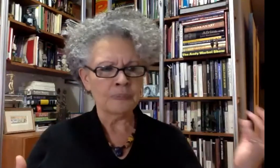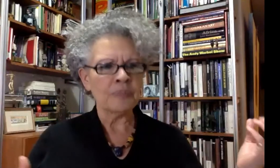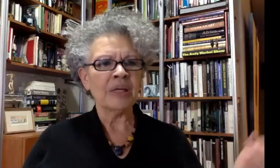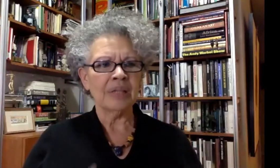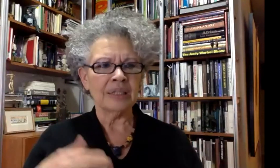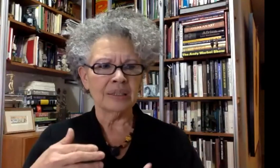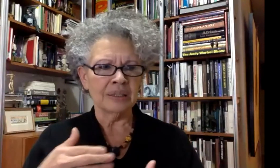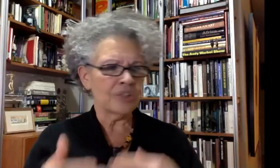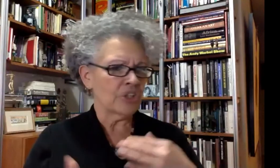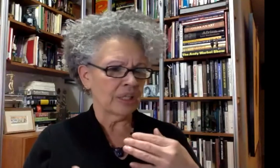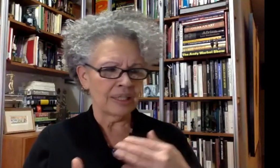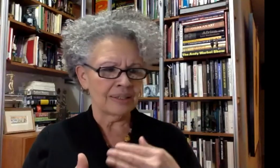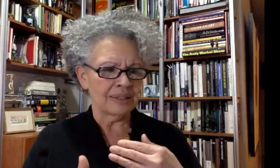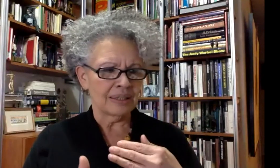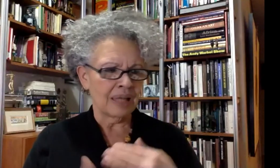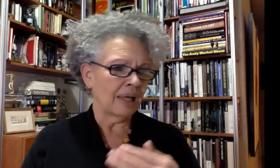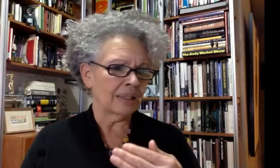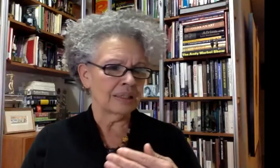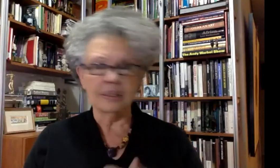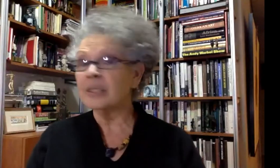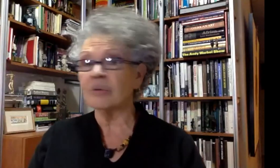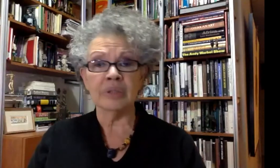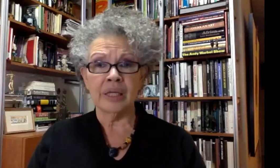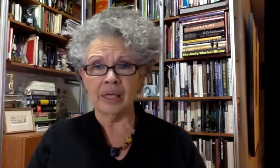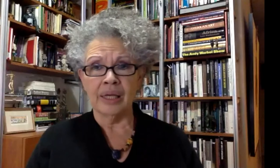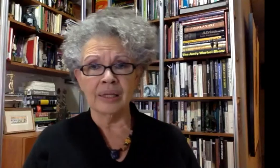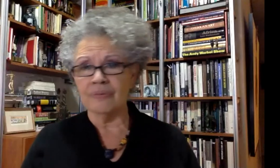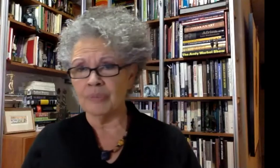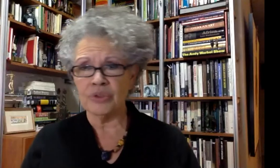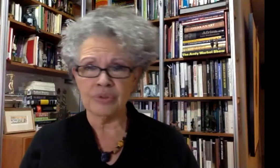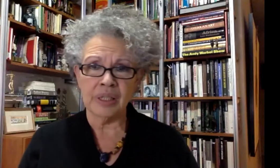on the back jacket, is unflinching in its documentation of slavery, racially motivated